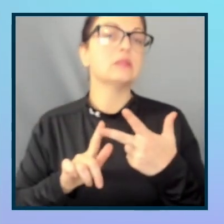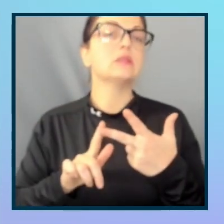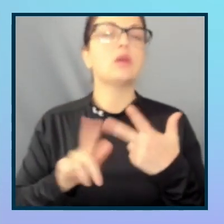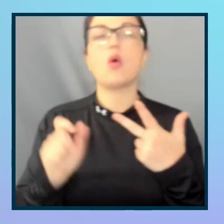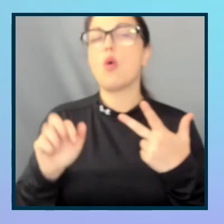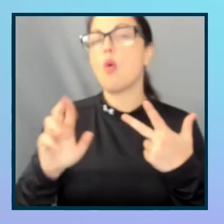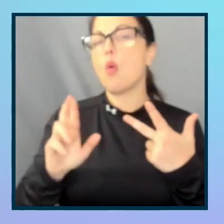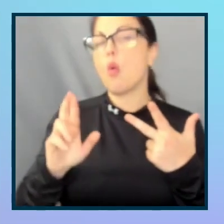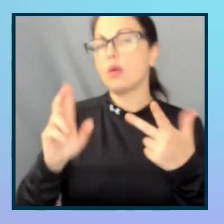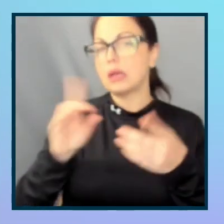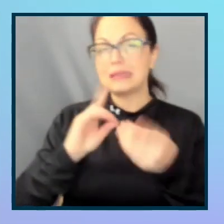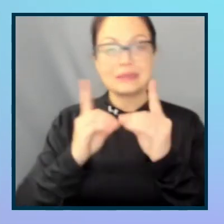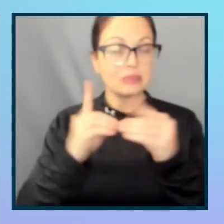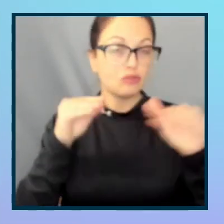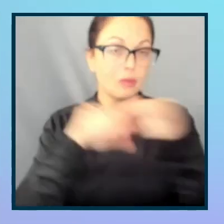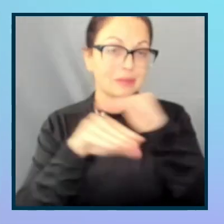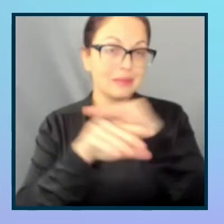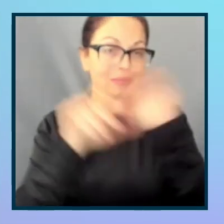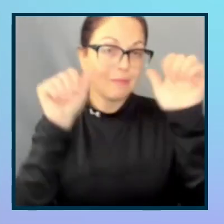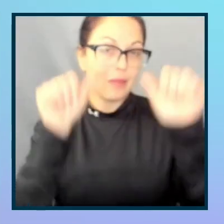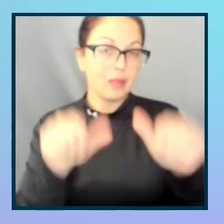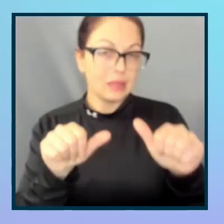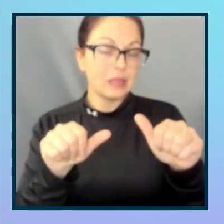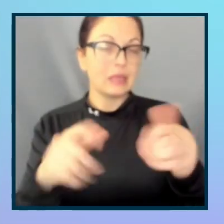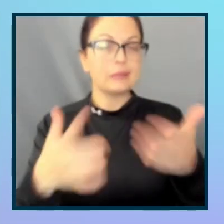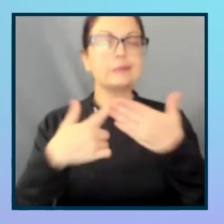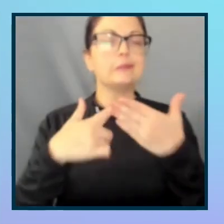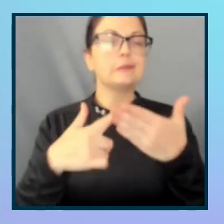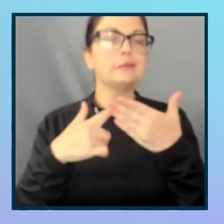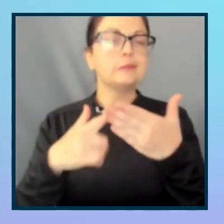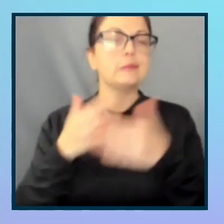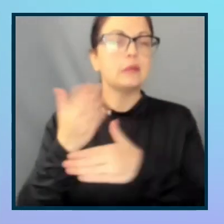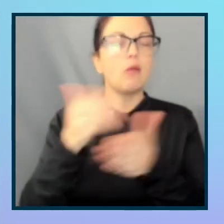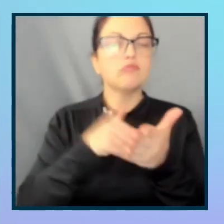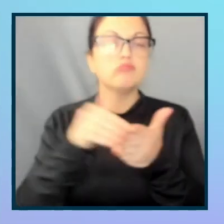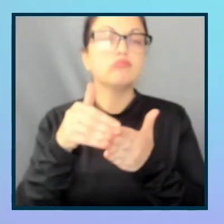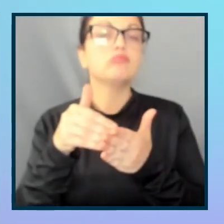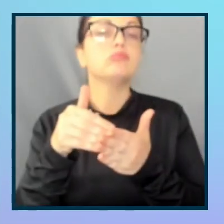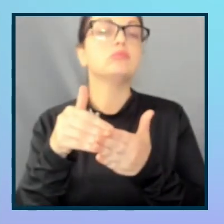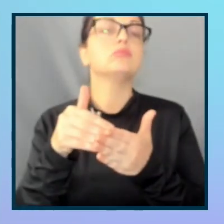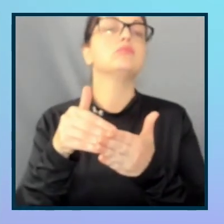Digital accessibility is talked about there a lot, and so it's just all around us,